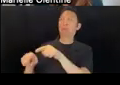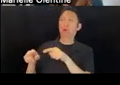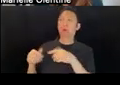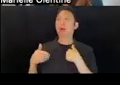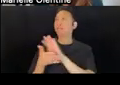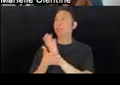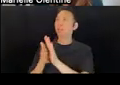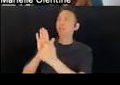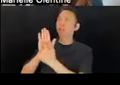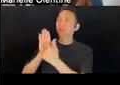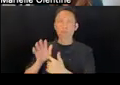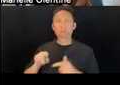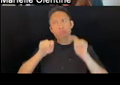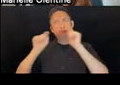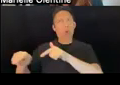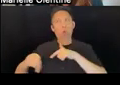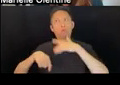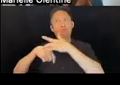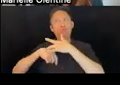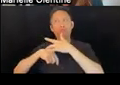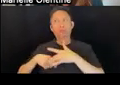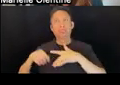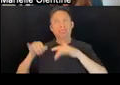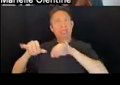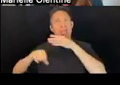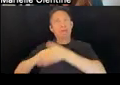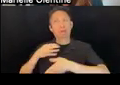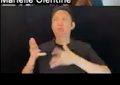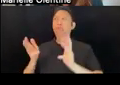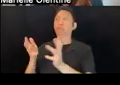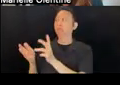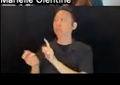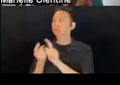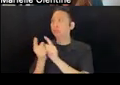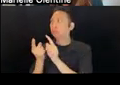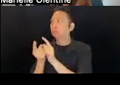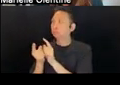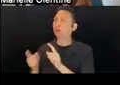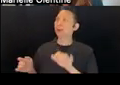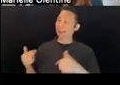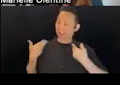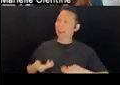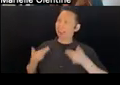there's still dozens and dozens of films and there's films that don't do any of those programs that get